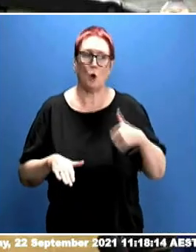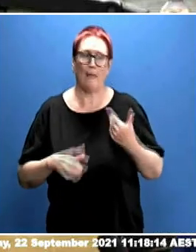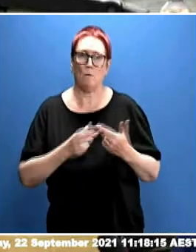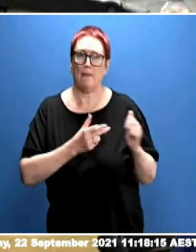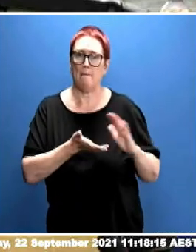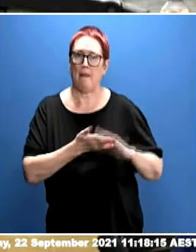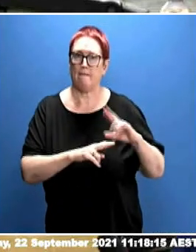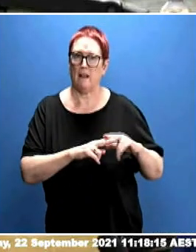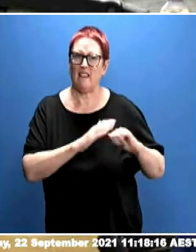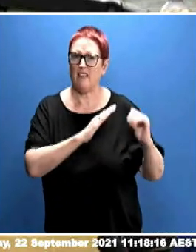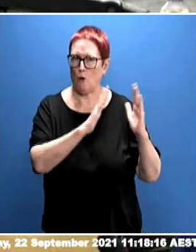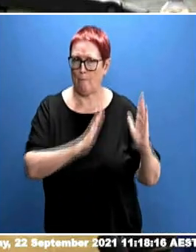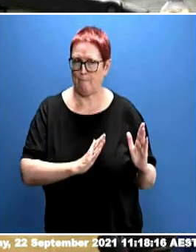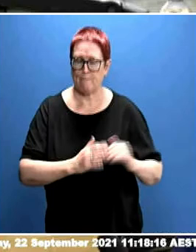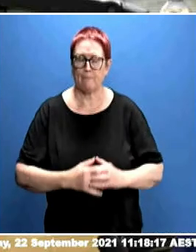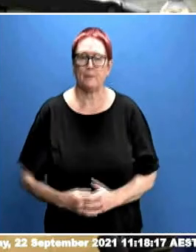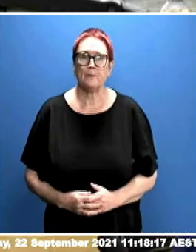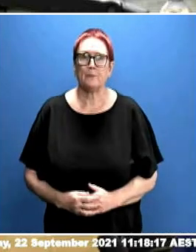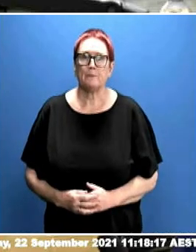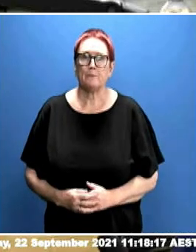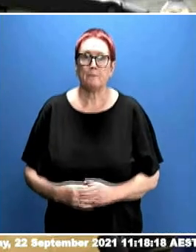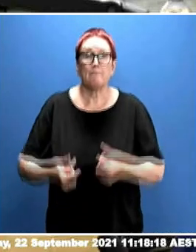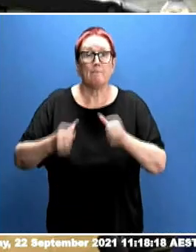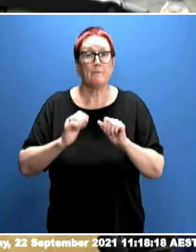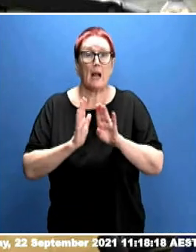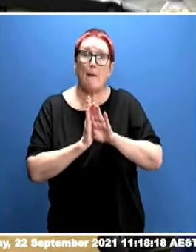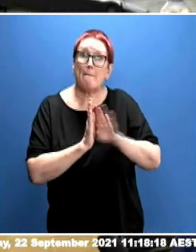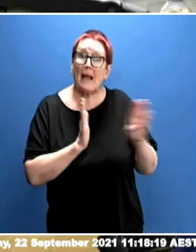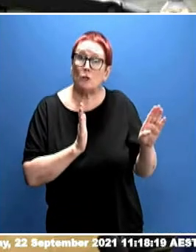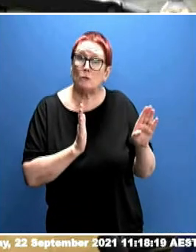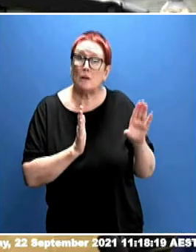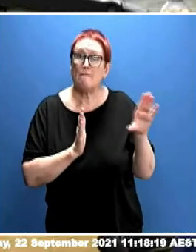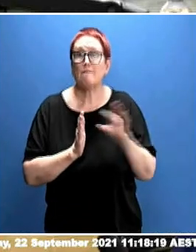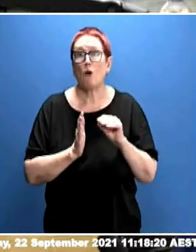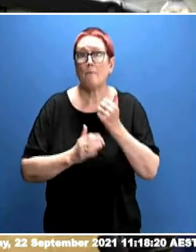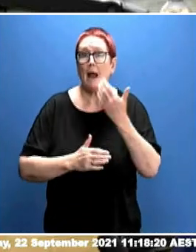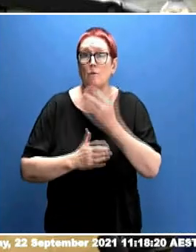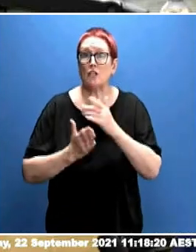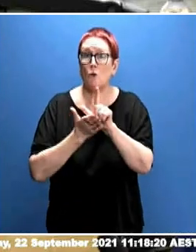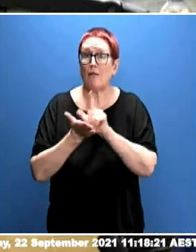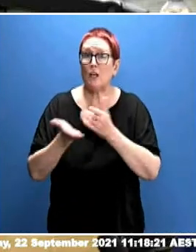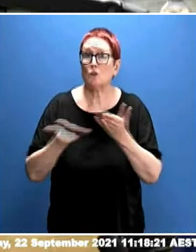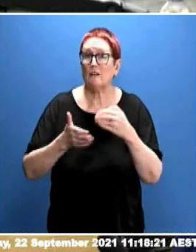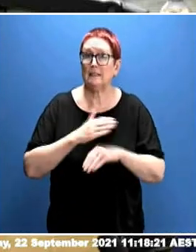Commissioners, we will next be hearing from a panel of speakers from the Aboriginal Legal Service of Western Australia.